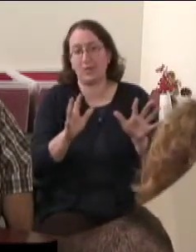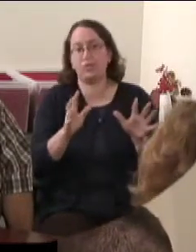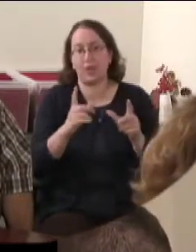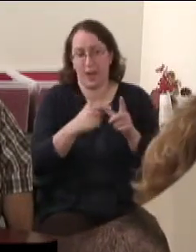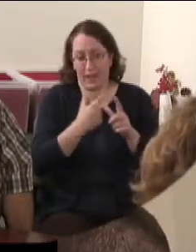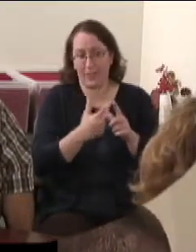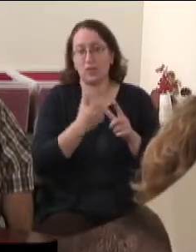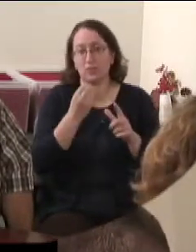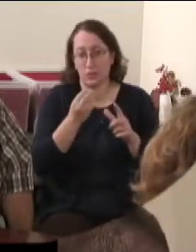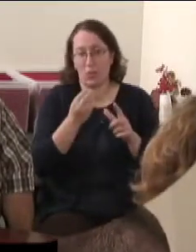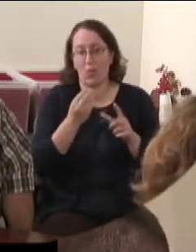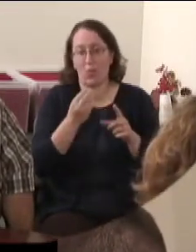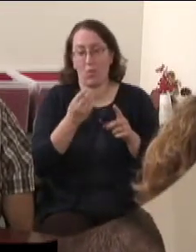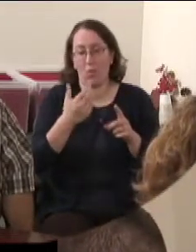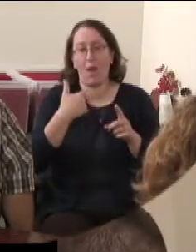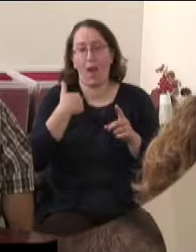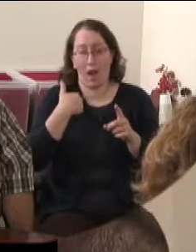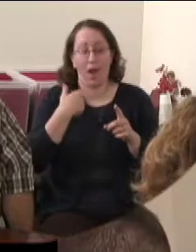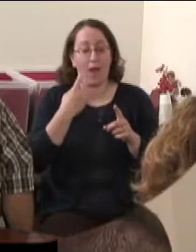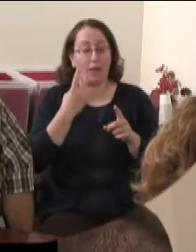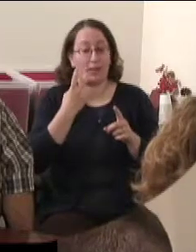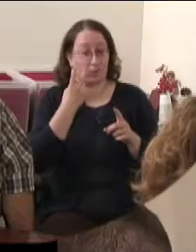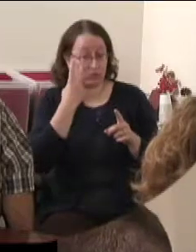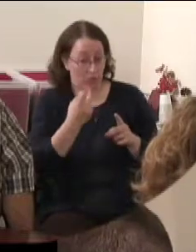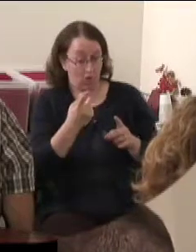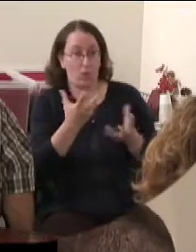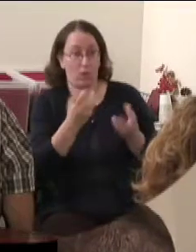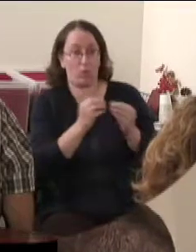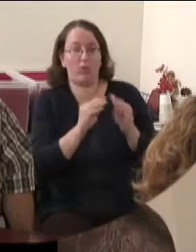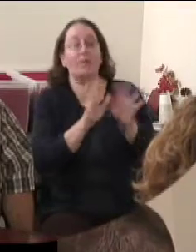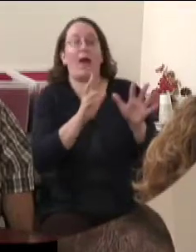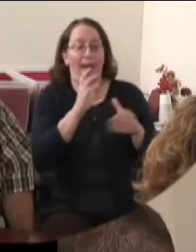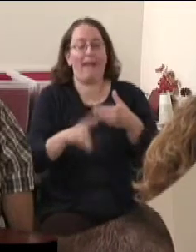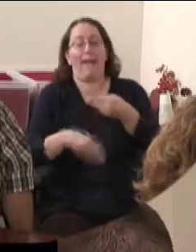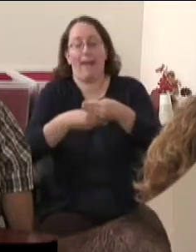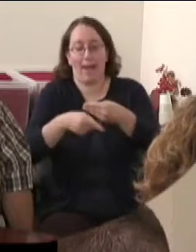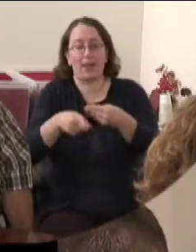and so I saw where that needed to be added,